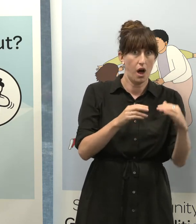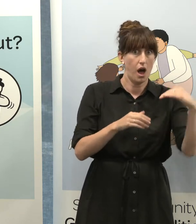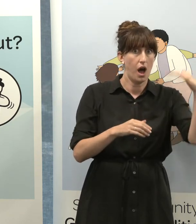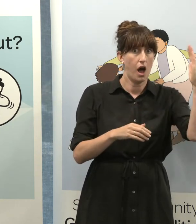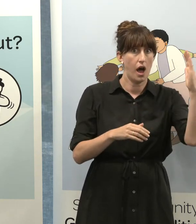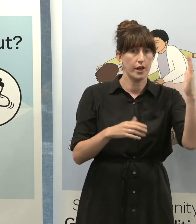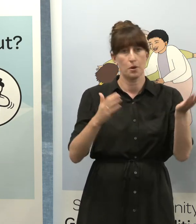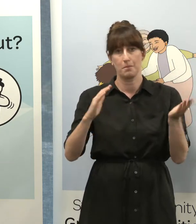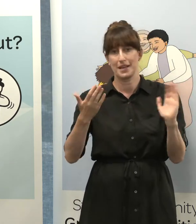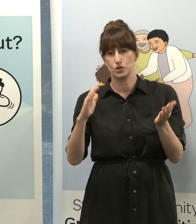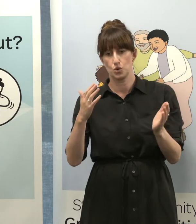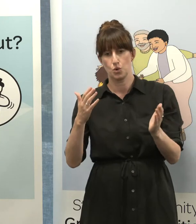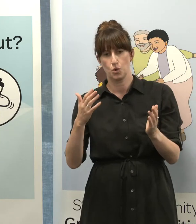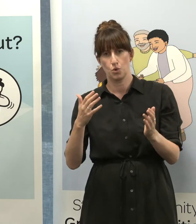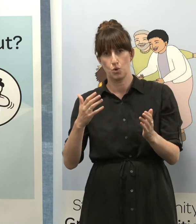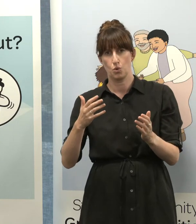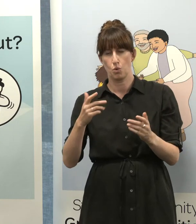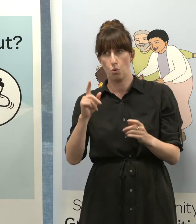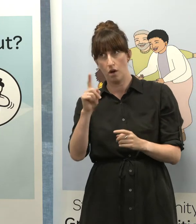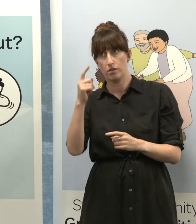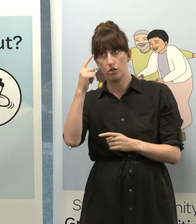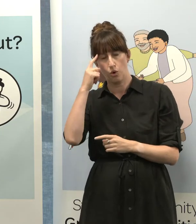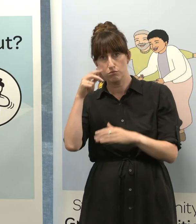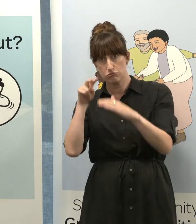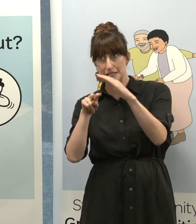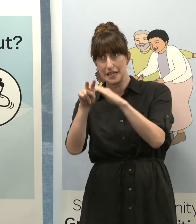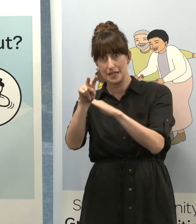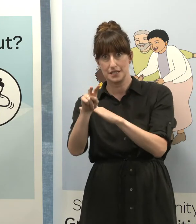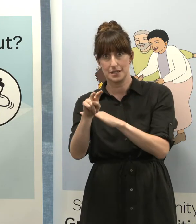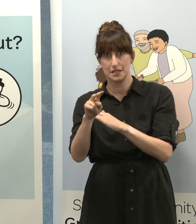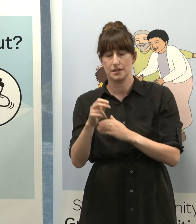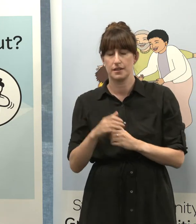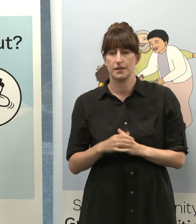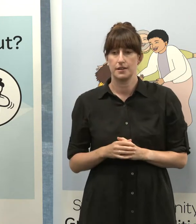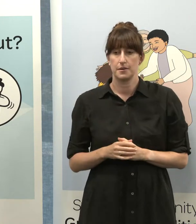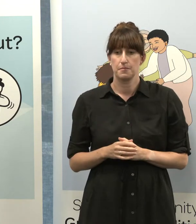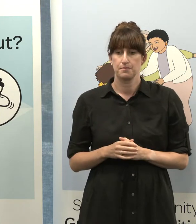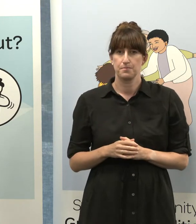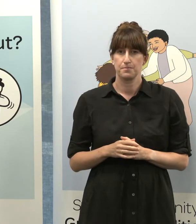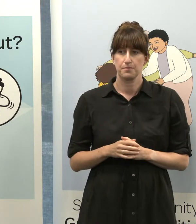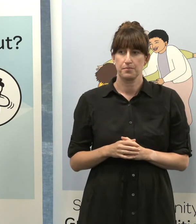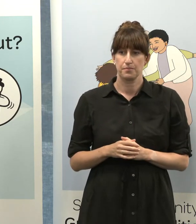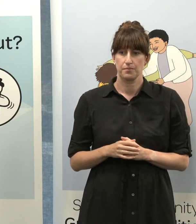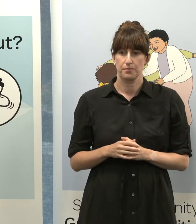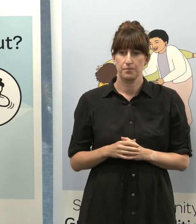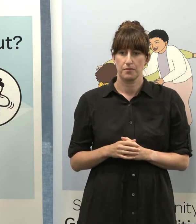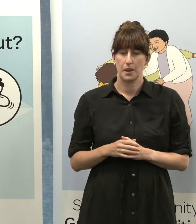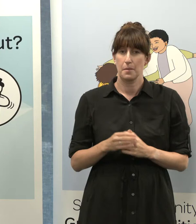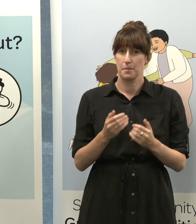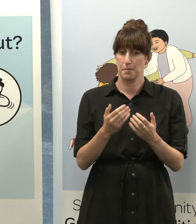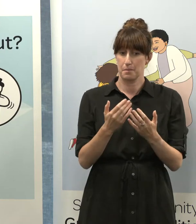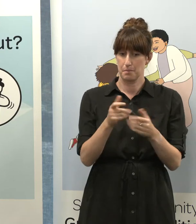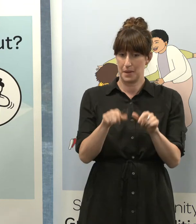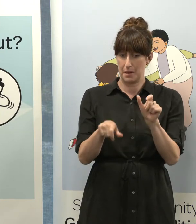hospital is higher than the earlier modelling and projections had suggested at